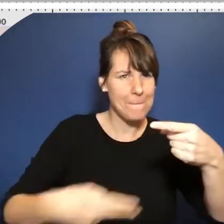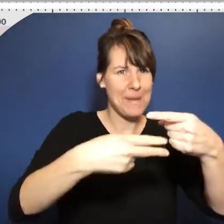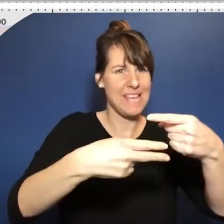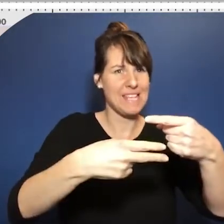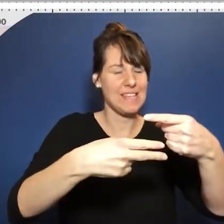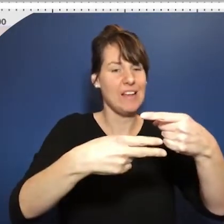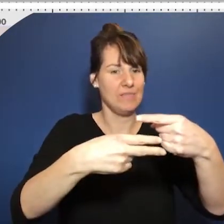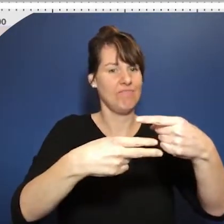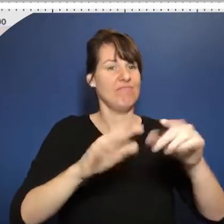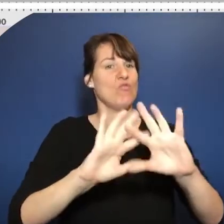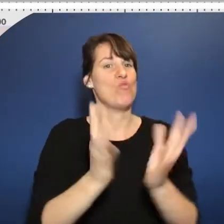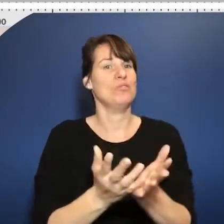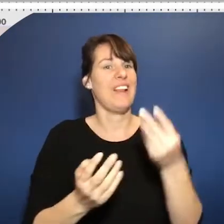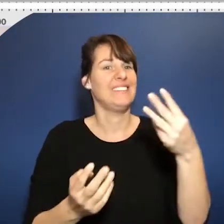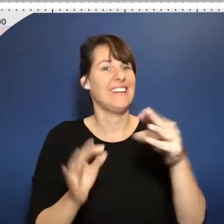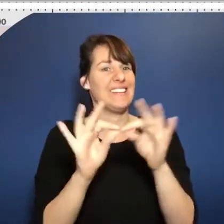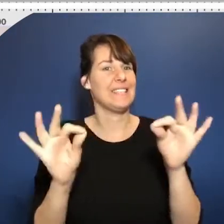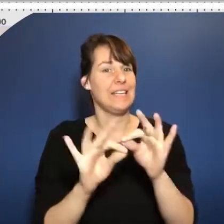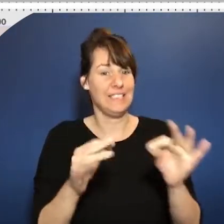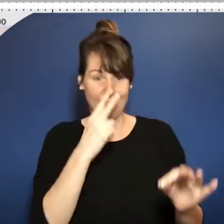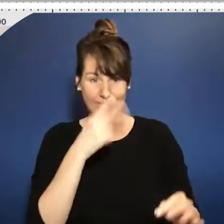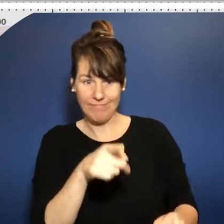Now on my annotation panel, I have three tiers.